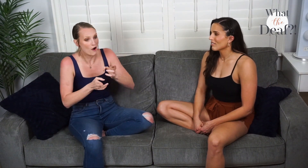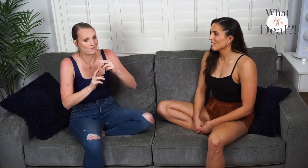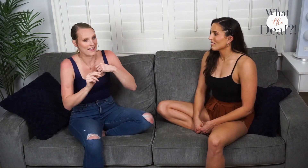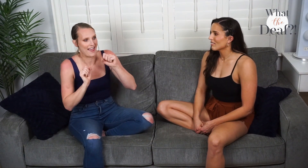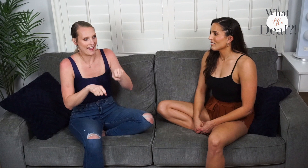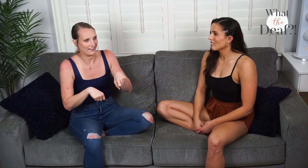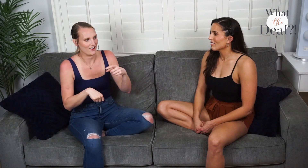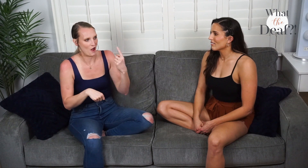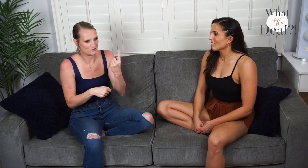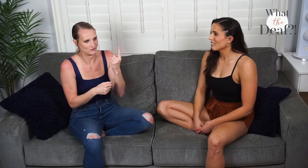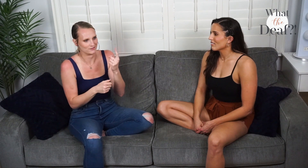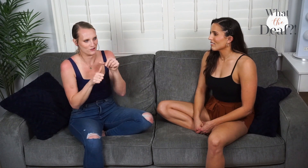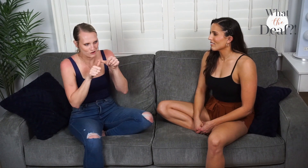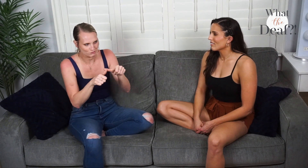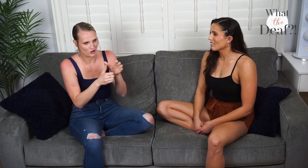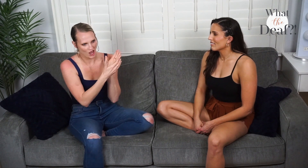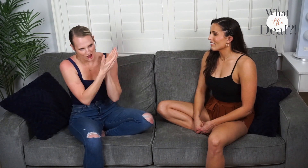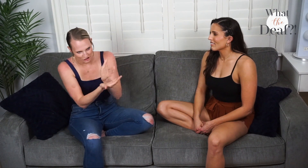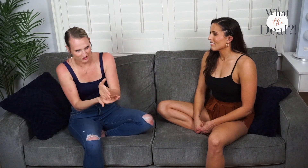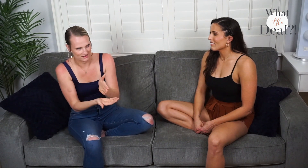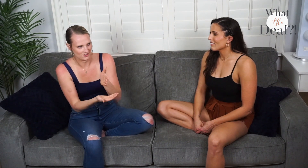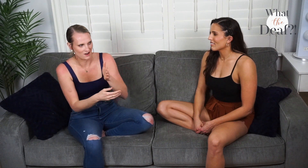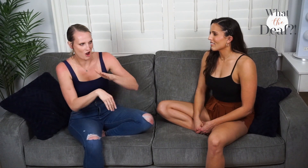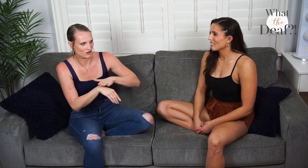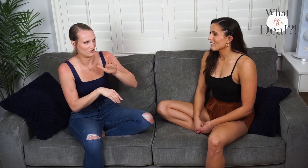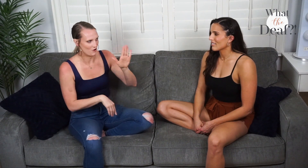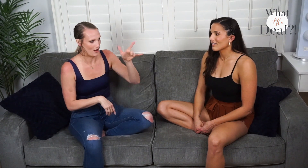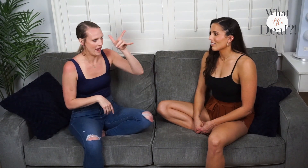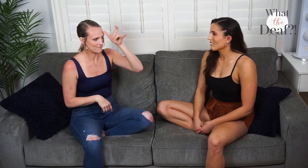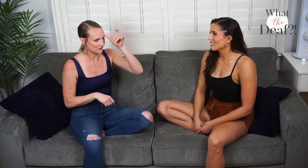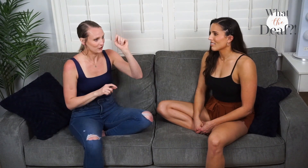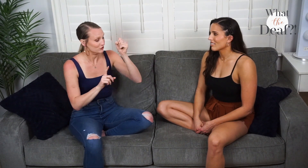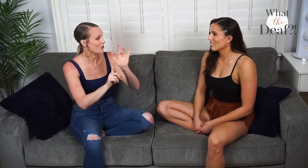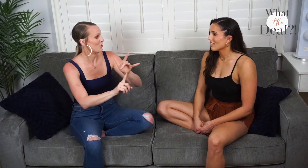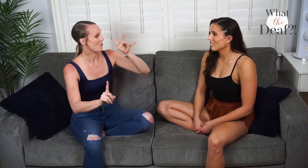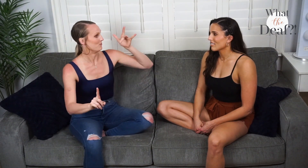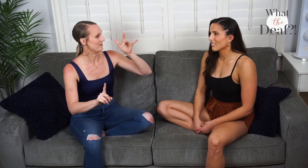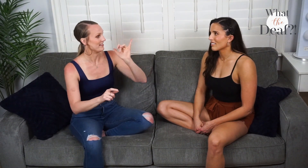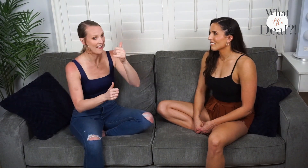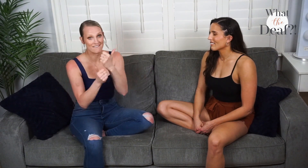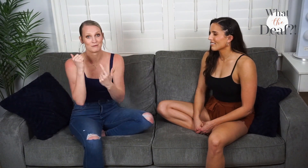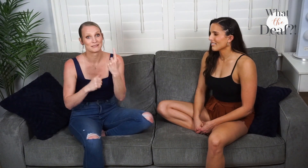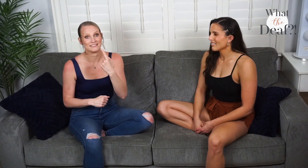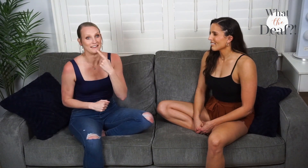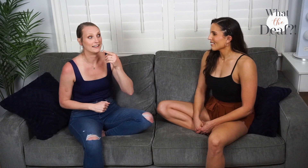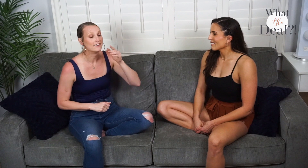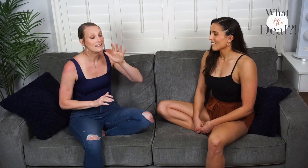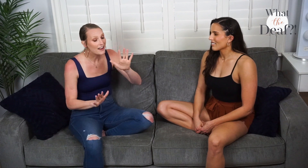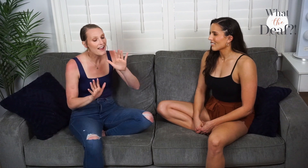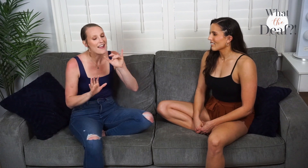And I hope that I can always continue to carry on your grandfather's glow that everyone talks about.